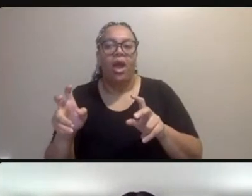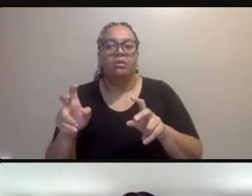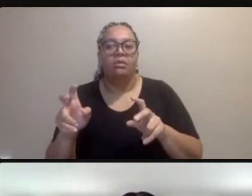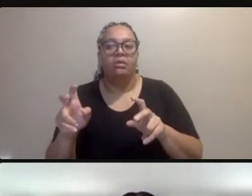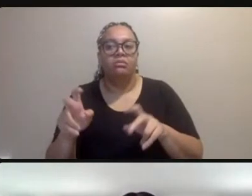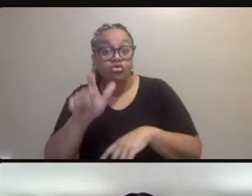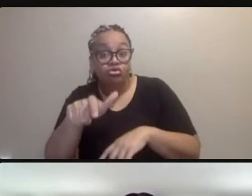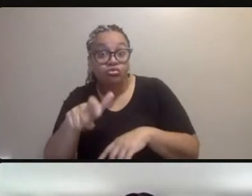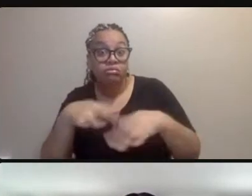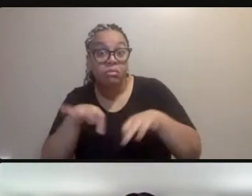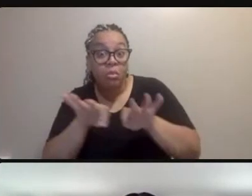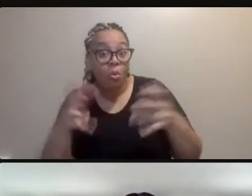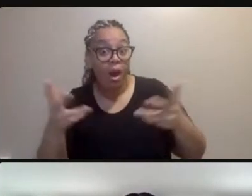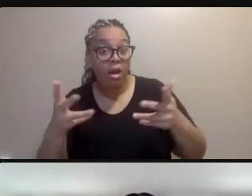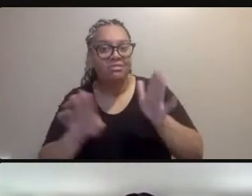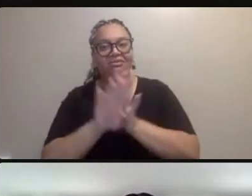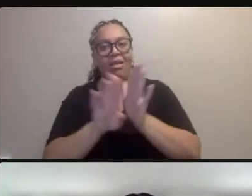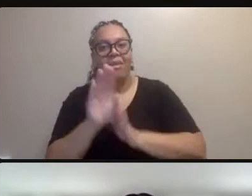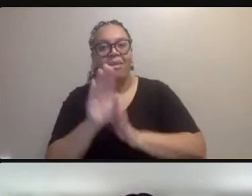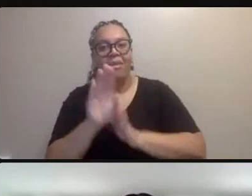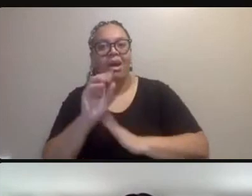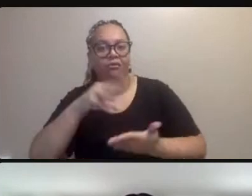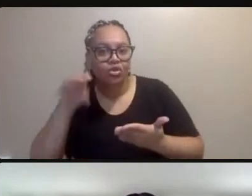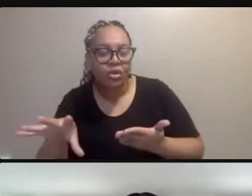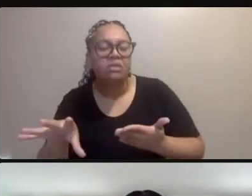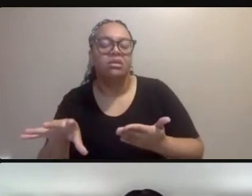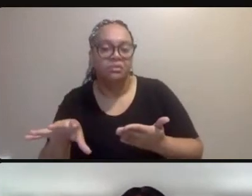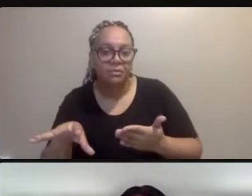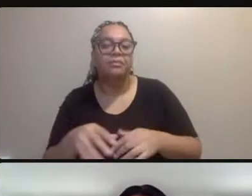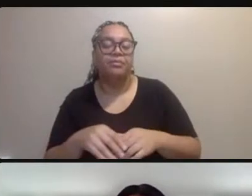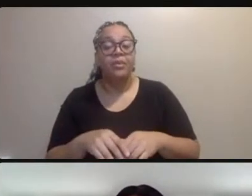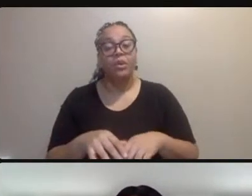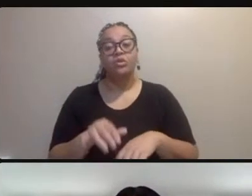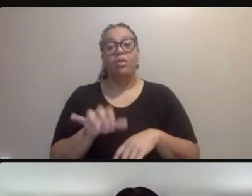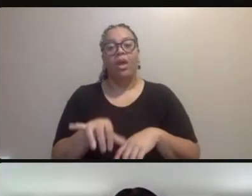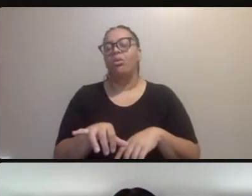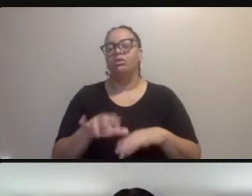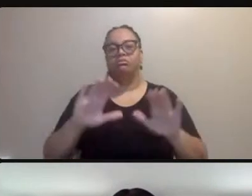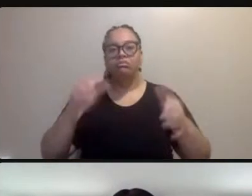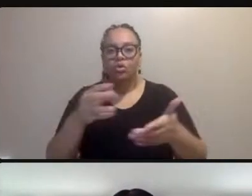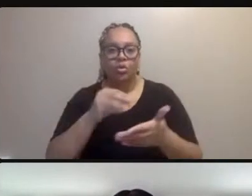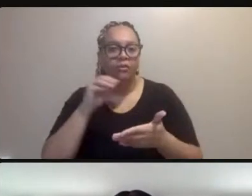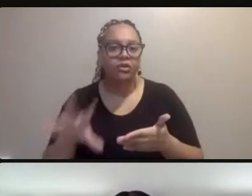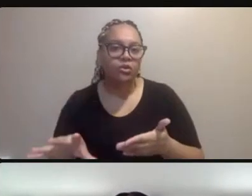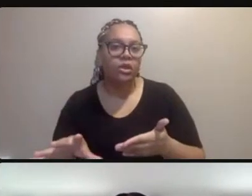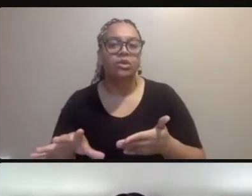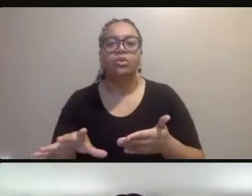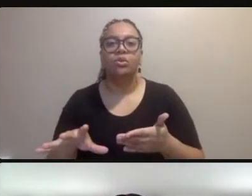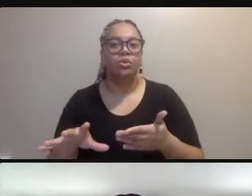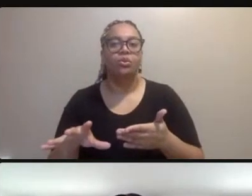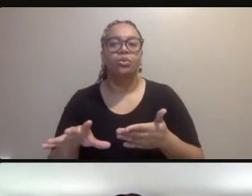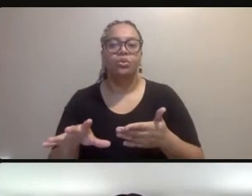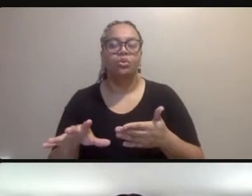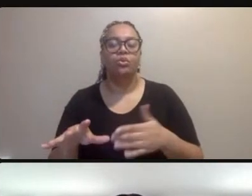IMPORTANT IN SOME CASES THEN THE DEVELOPMENT OF THE STUDENT AND HOW WE OFFERED THEM BE